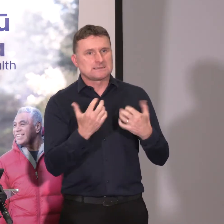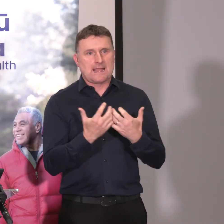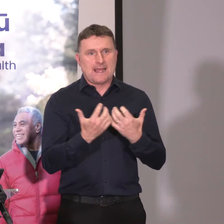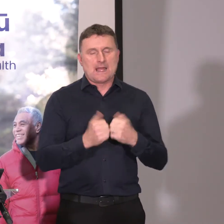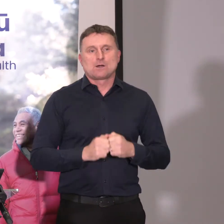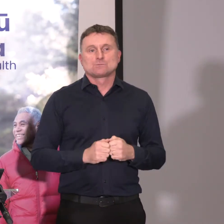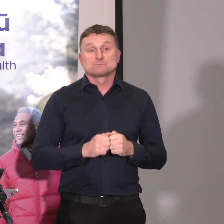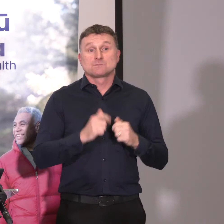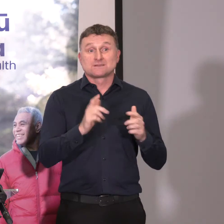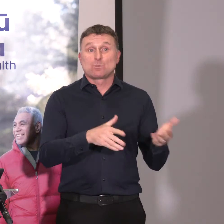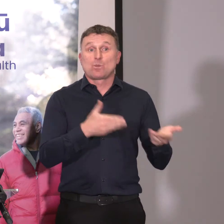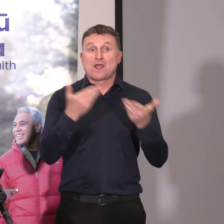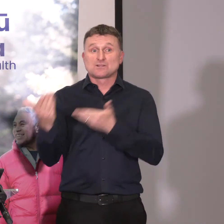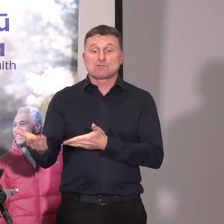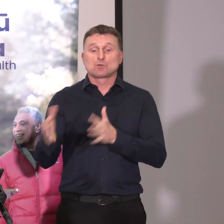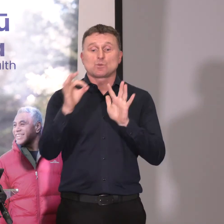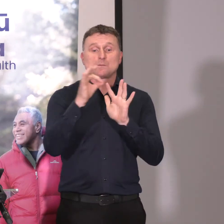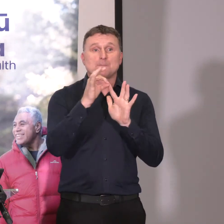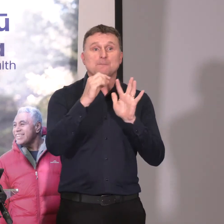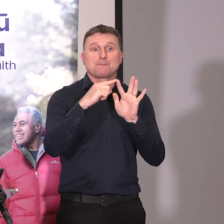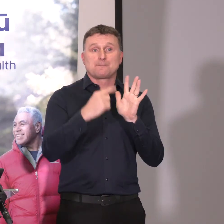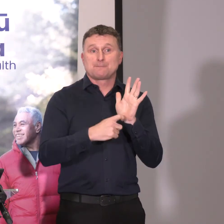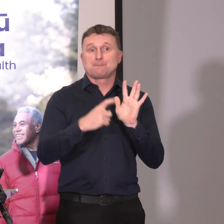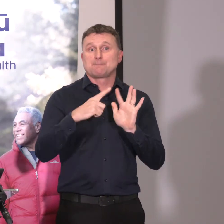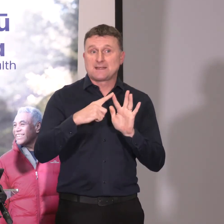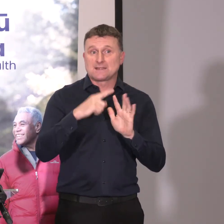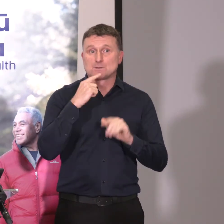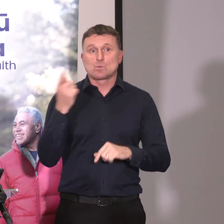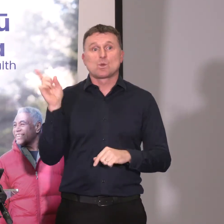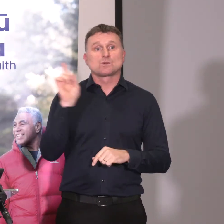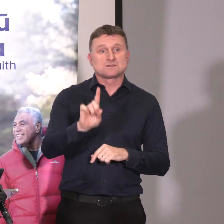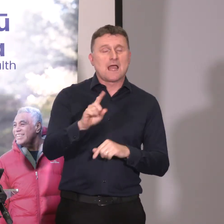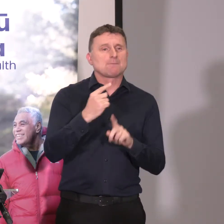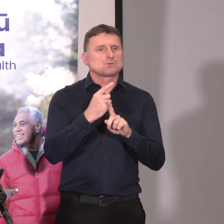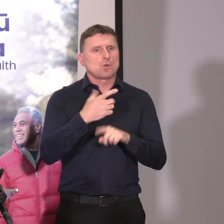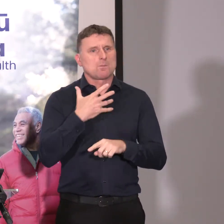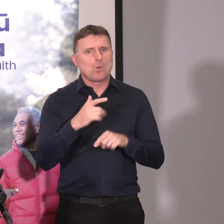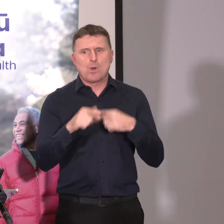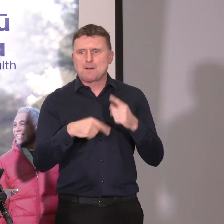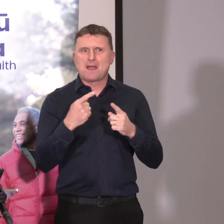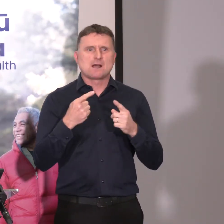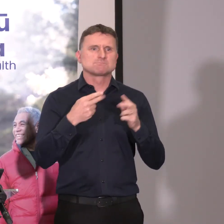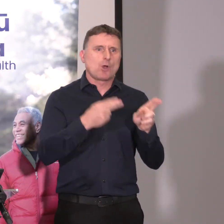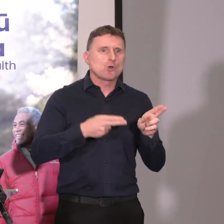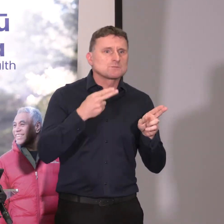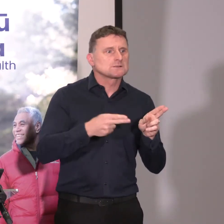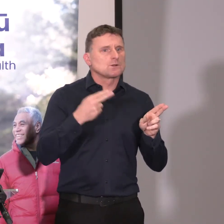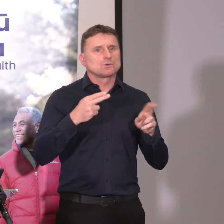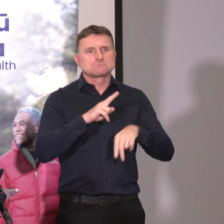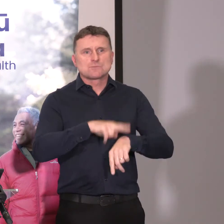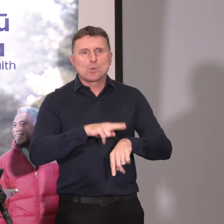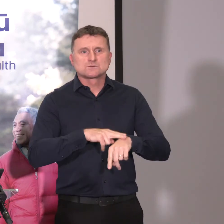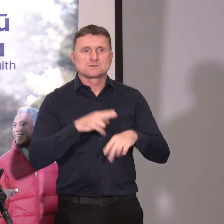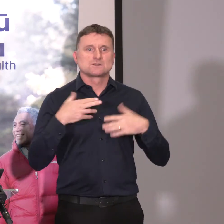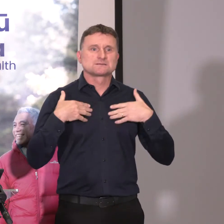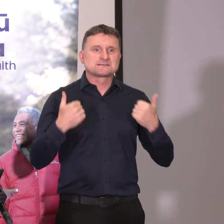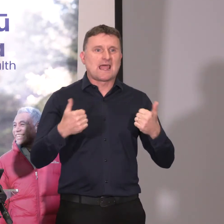over the coming months. I will then hand over to Pete will cover the work underway to address pressures on the